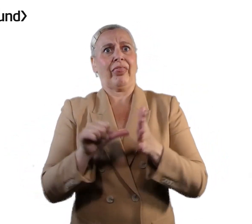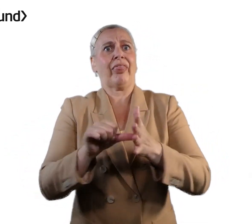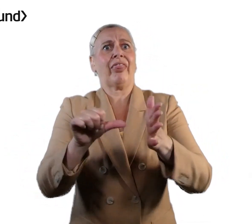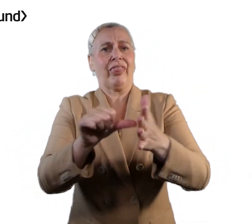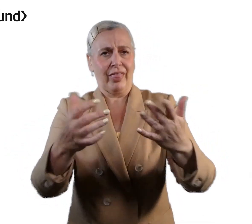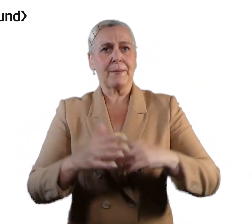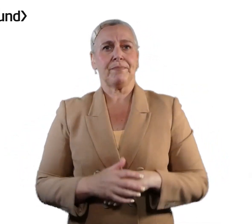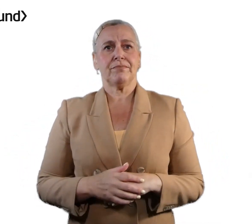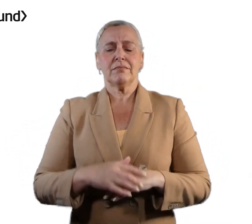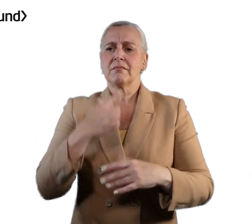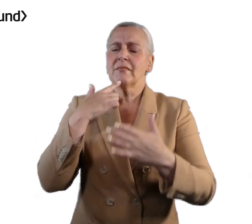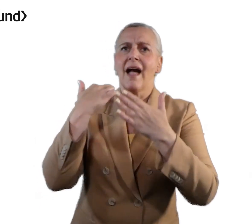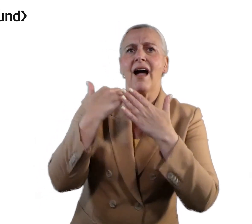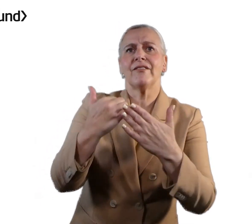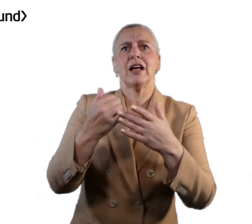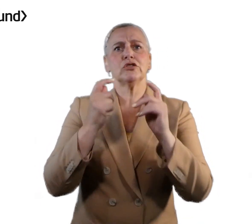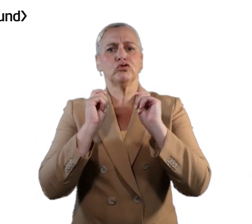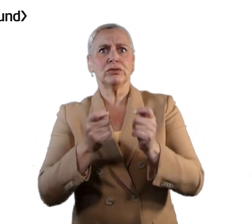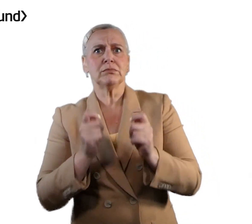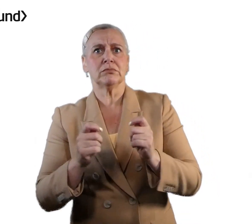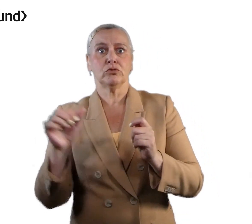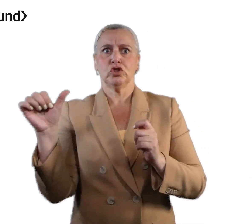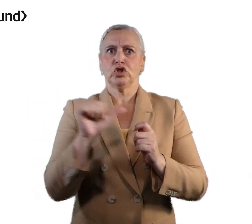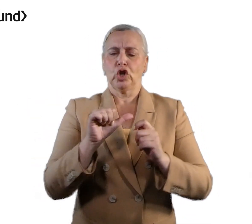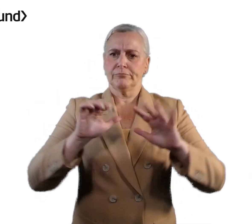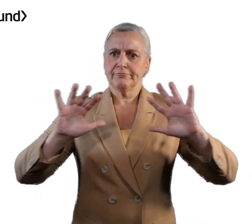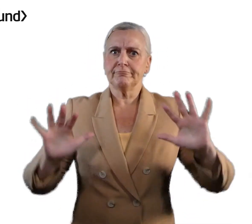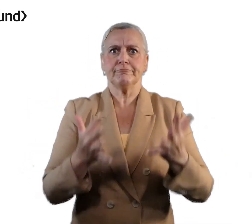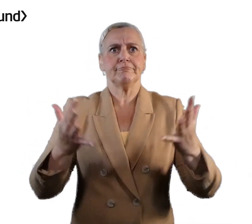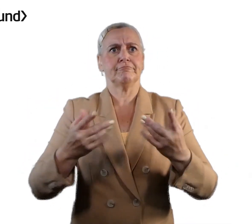We need advice and treatment to be empowering, barriers to using health